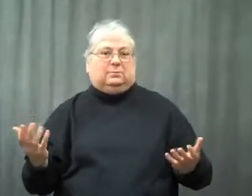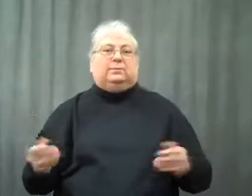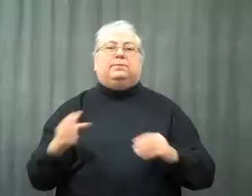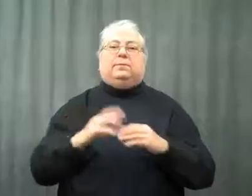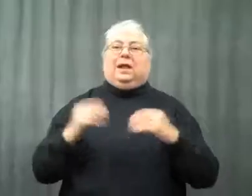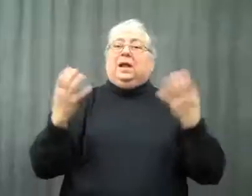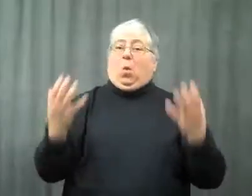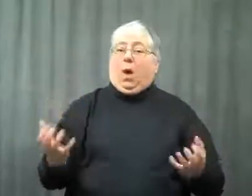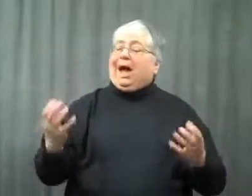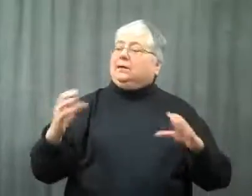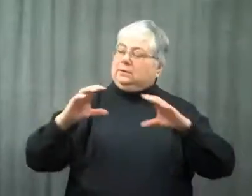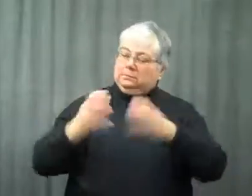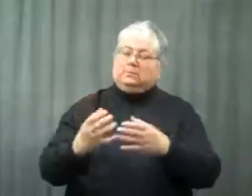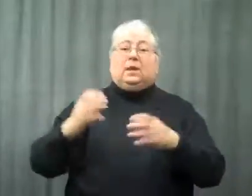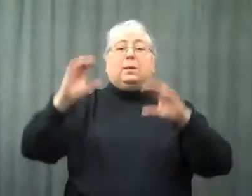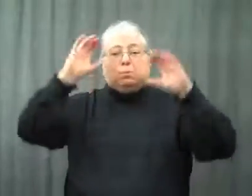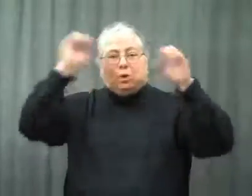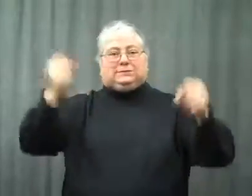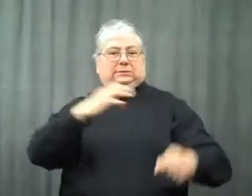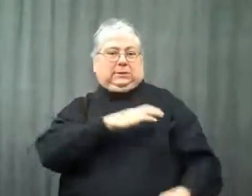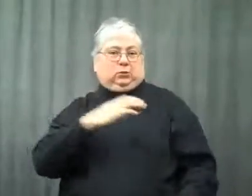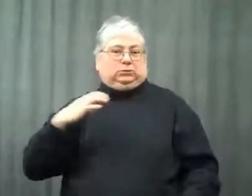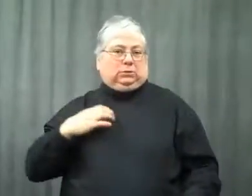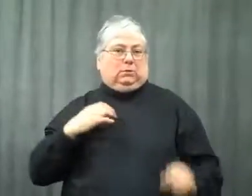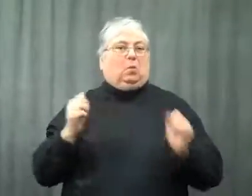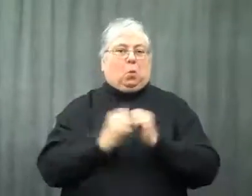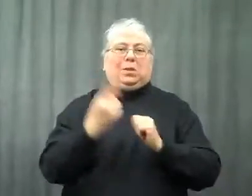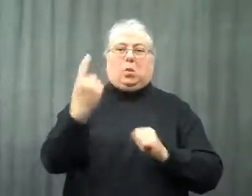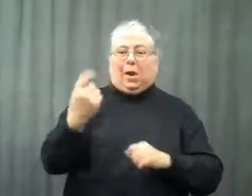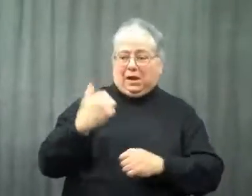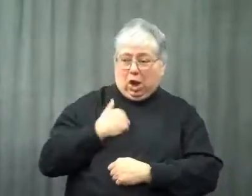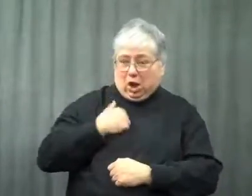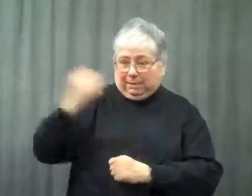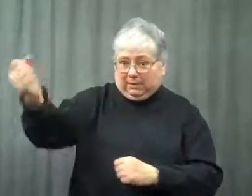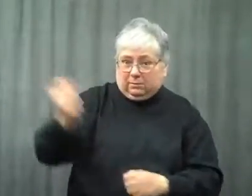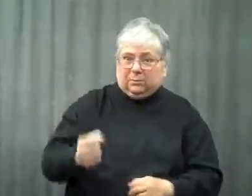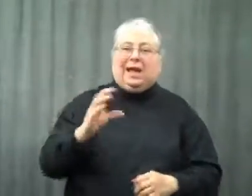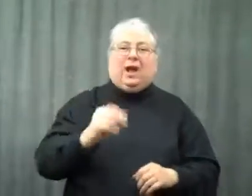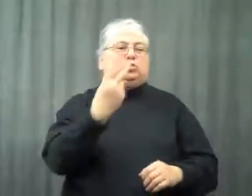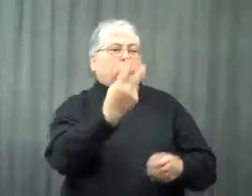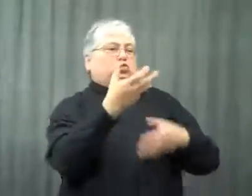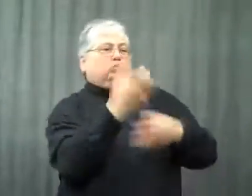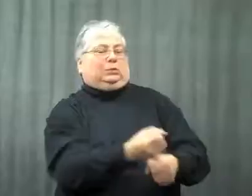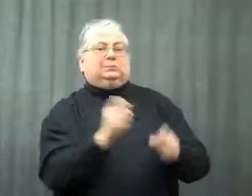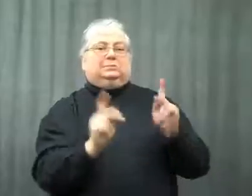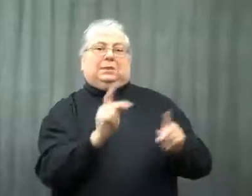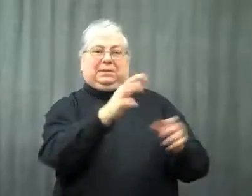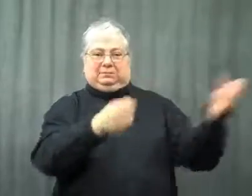A Presidential Council, with one military member and two trusted persons.